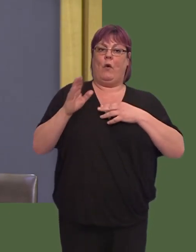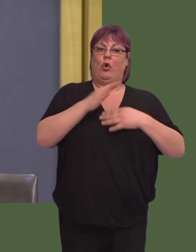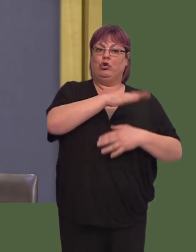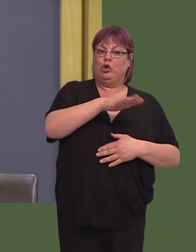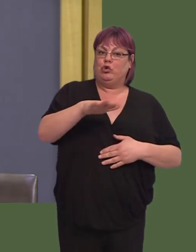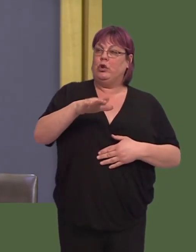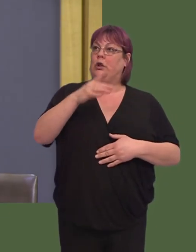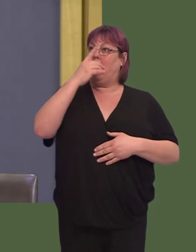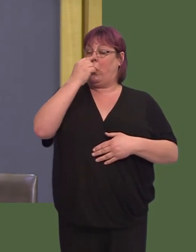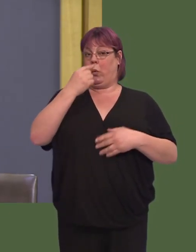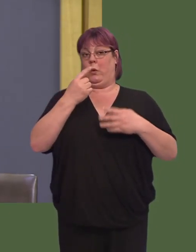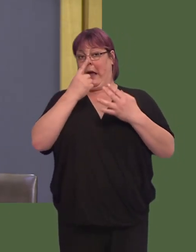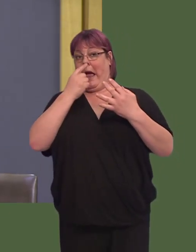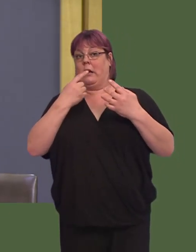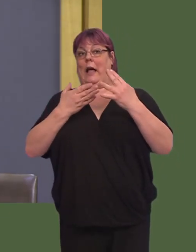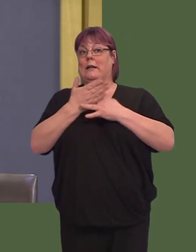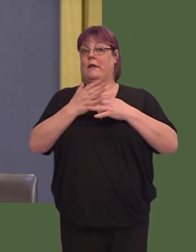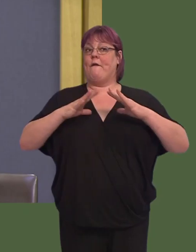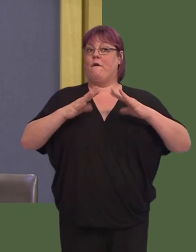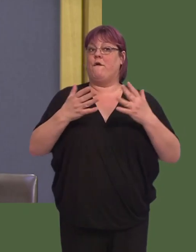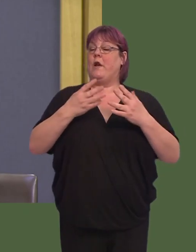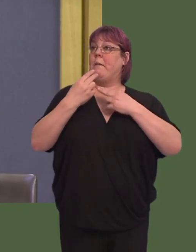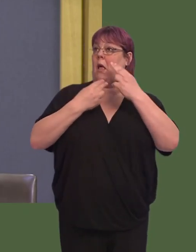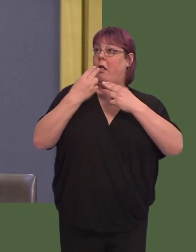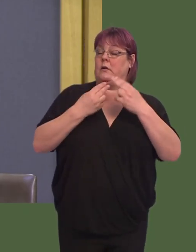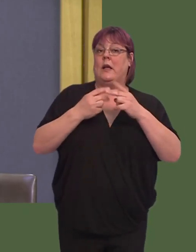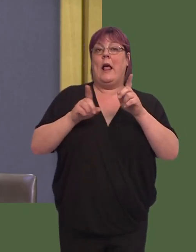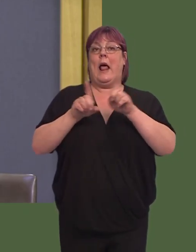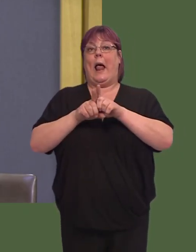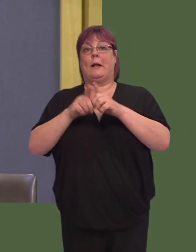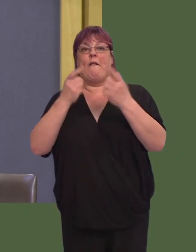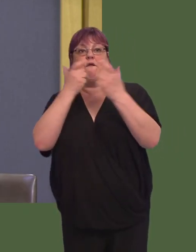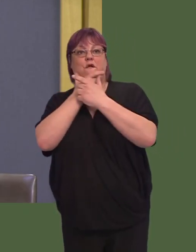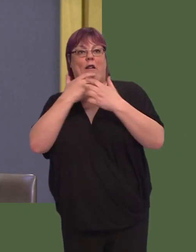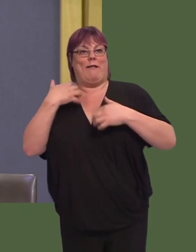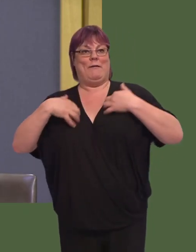for free school meals; providing fun educational activities; but also I was interested in the